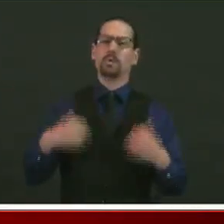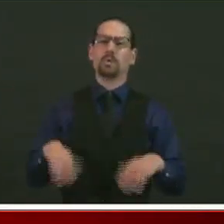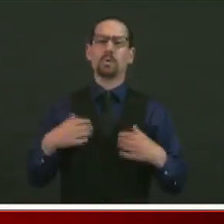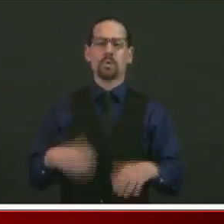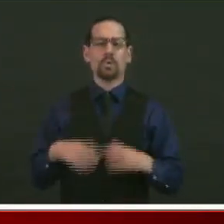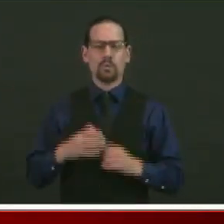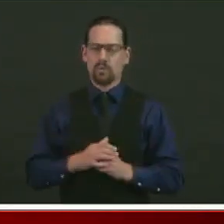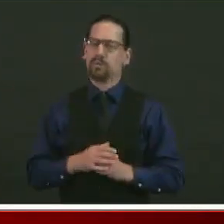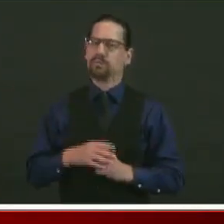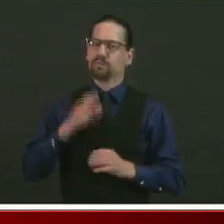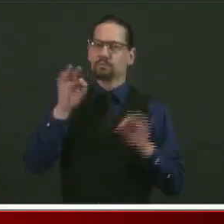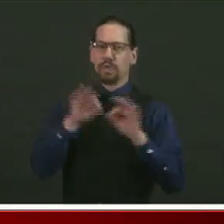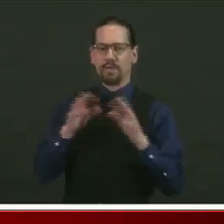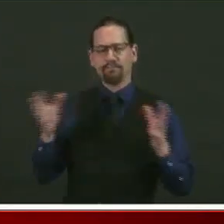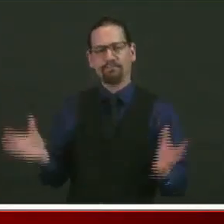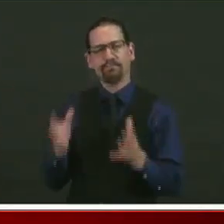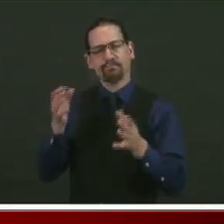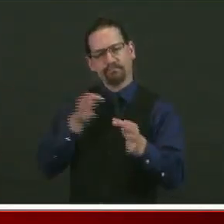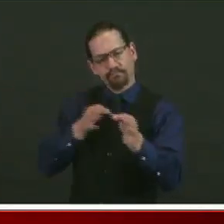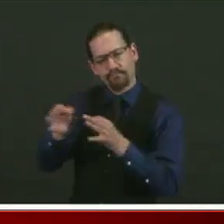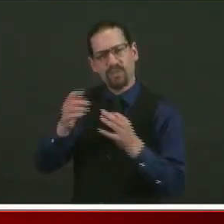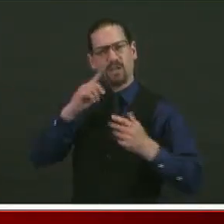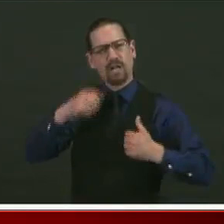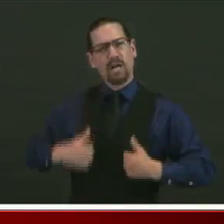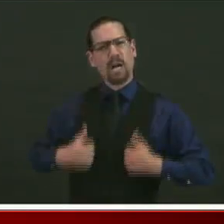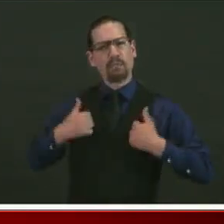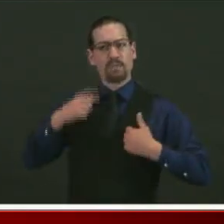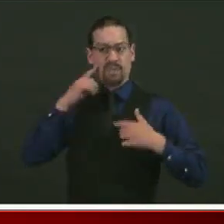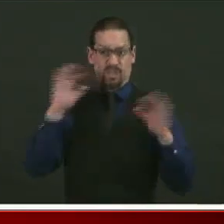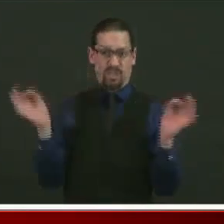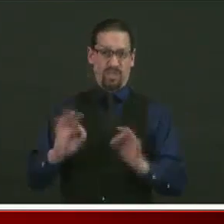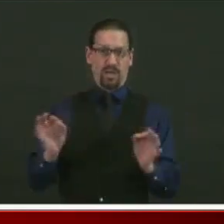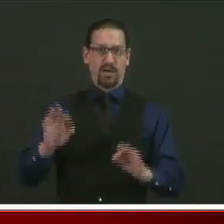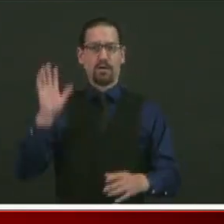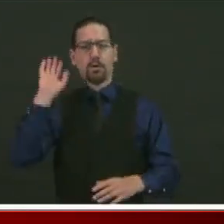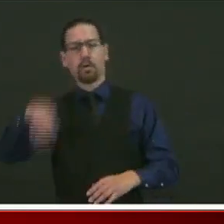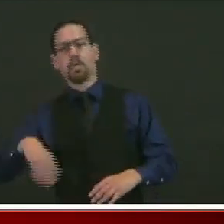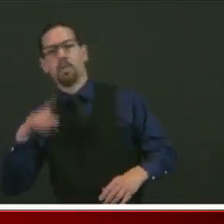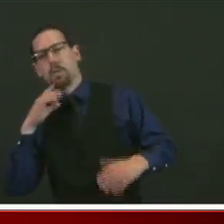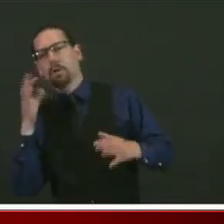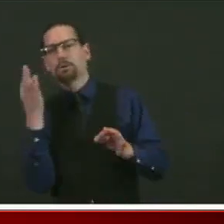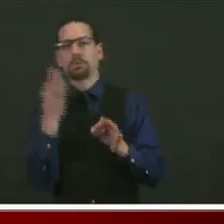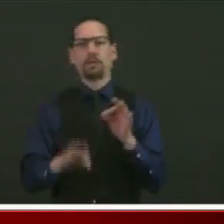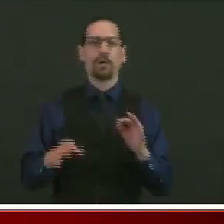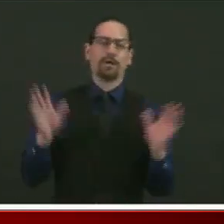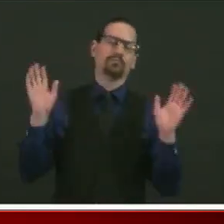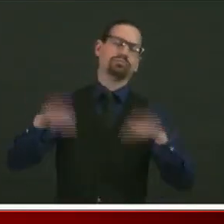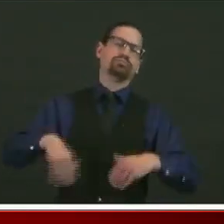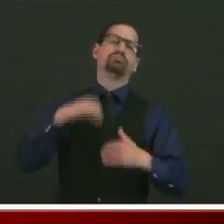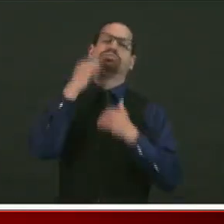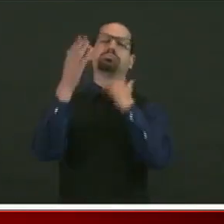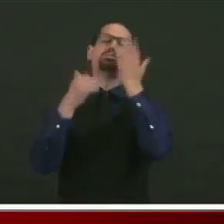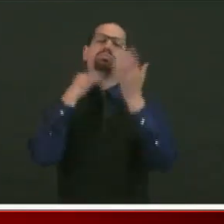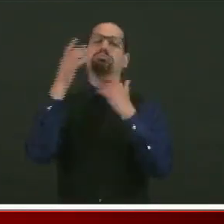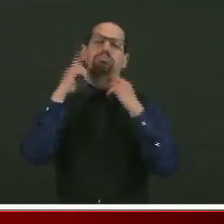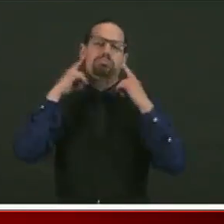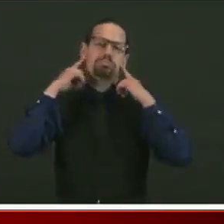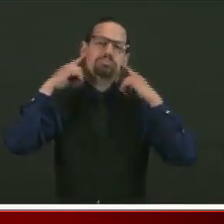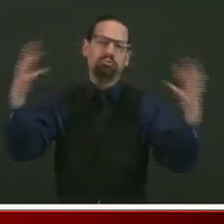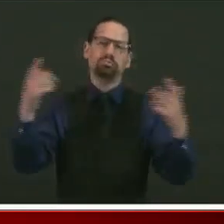WE ARE DEALING WITH THIS ADVERSITY, TRYING TO DEMONSTRATE RESILIENCE, AND LIFE IS NOT JUST